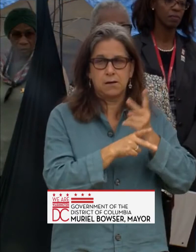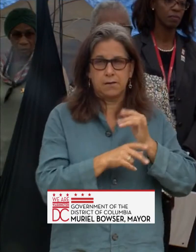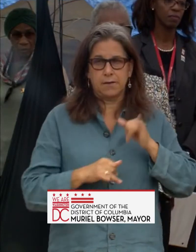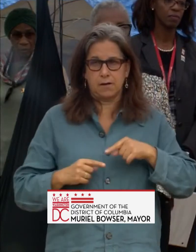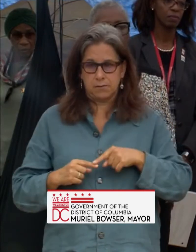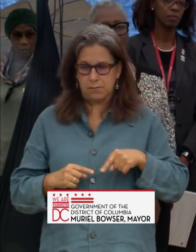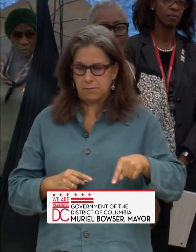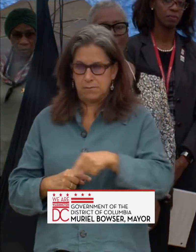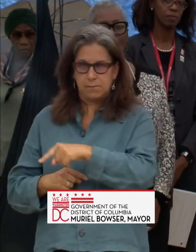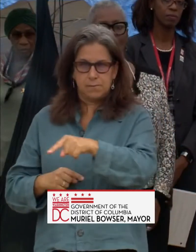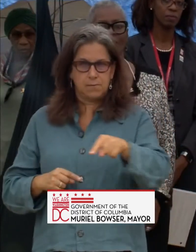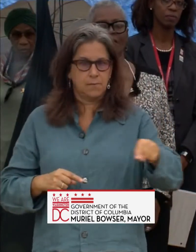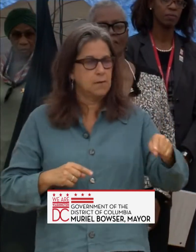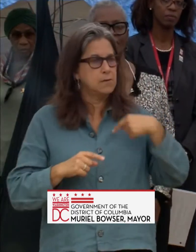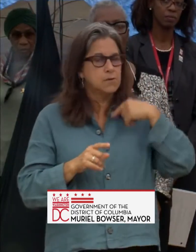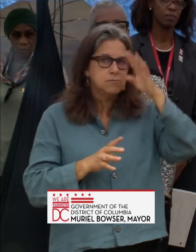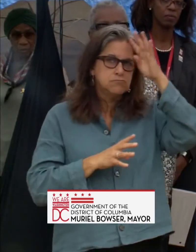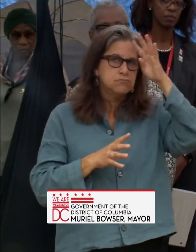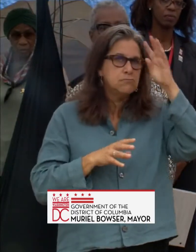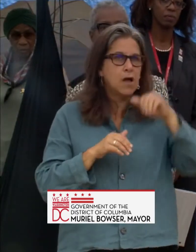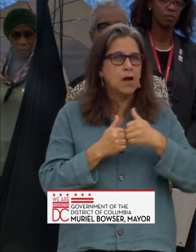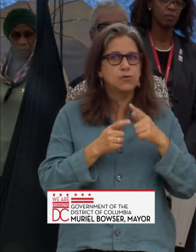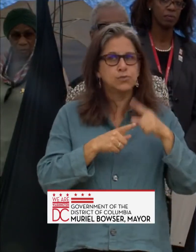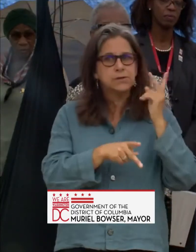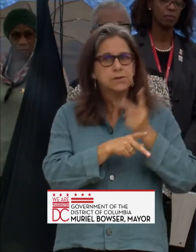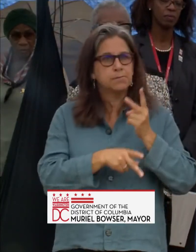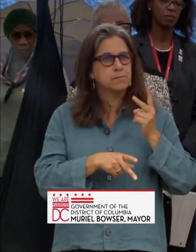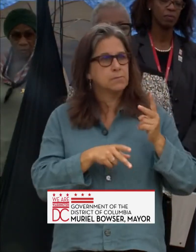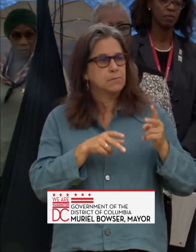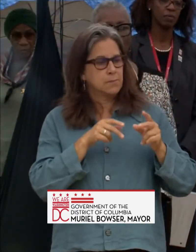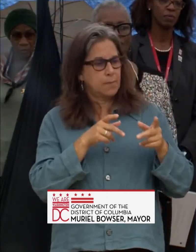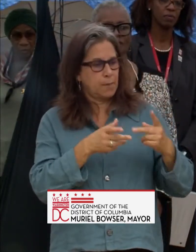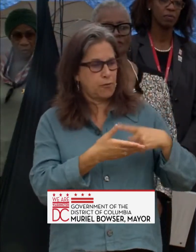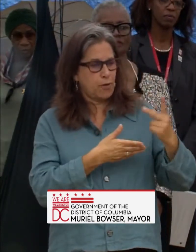FORWARD AS WE OPEN OUR DOORS SO THAT BOTH FAMILIES CAN FEEL SAFE